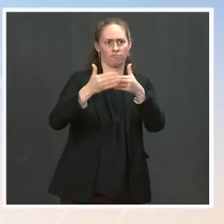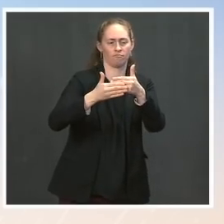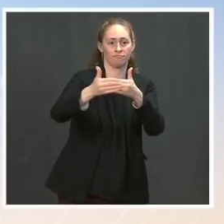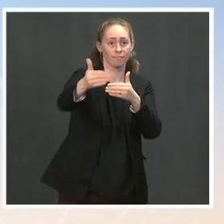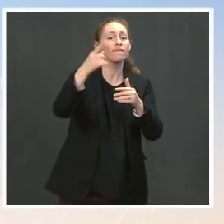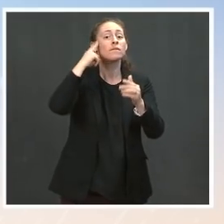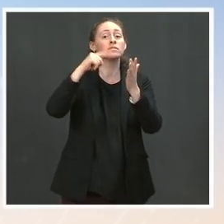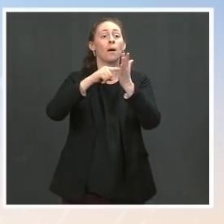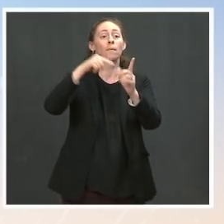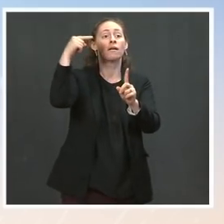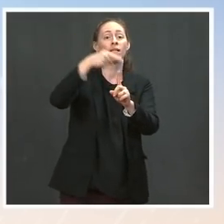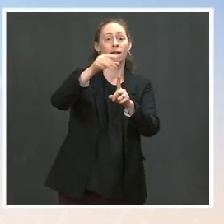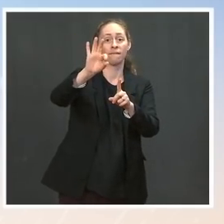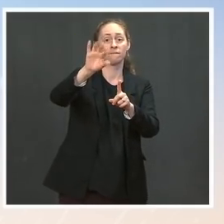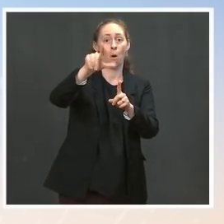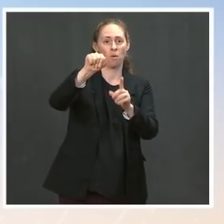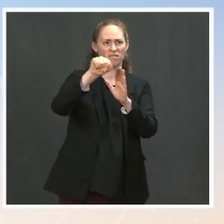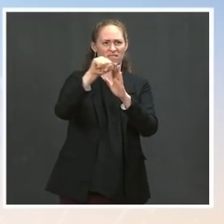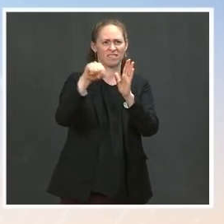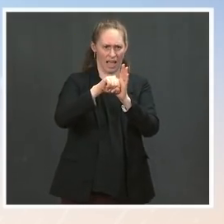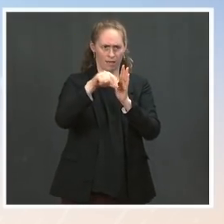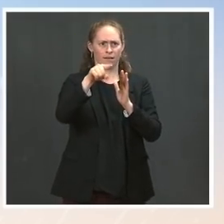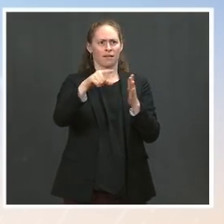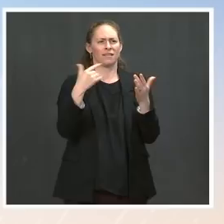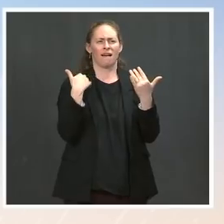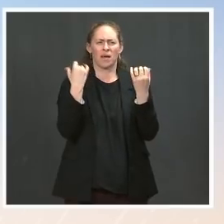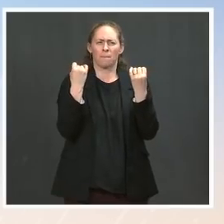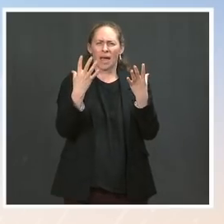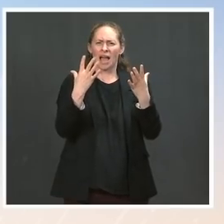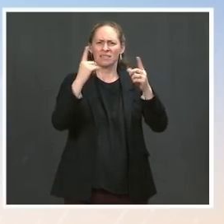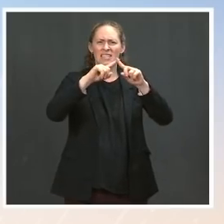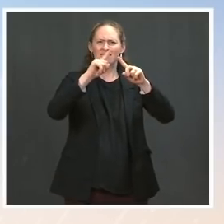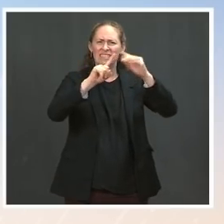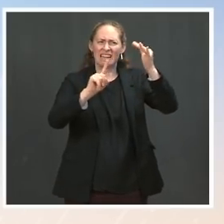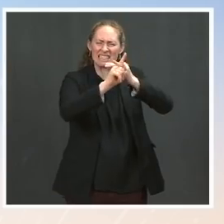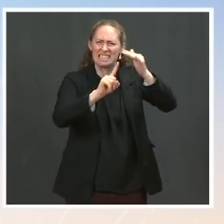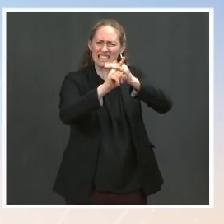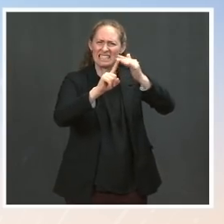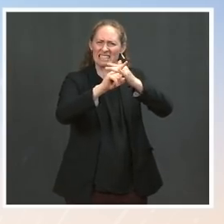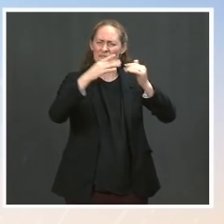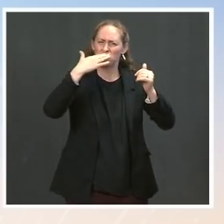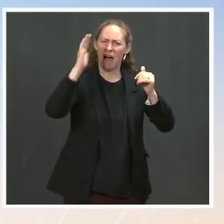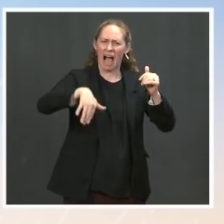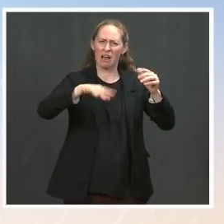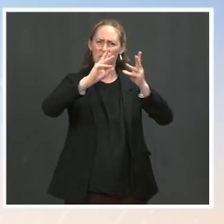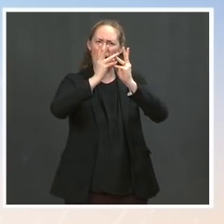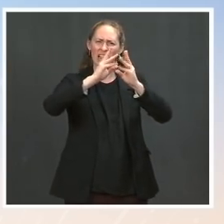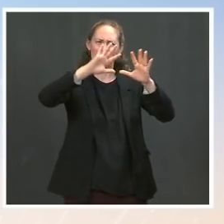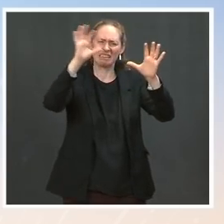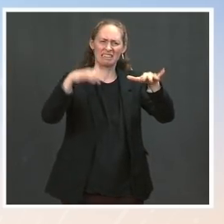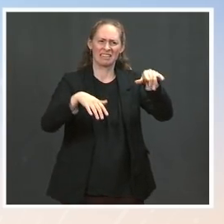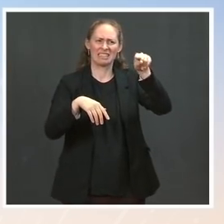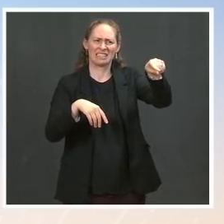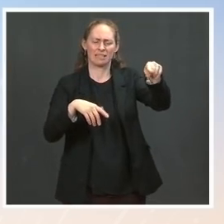costing the state up to $100 billion in damages. The President is calling for $50 billion to improve the resiliency of our infrastructure.